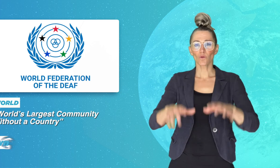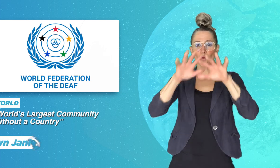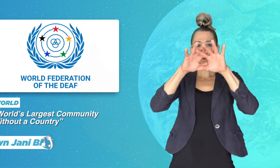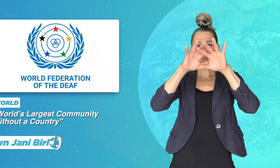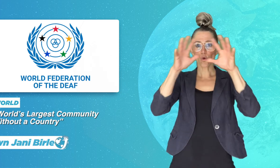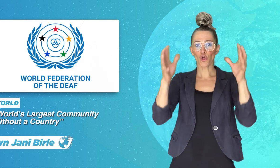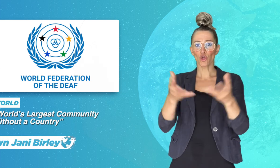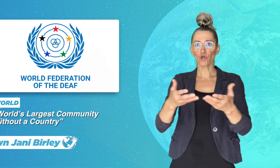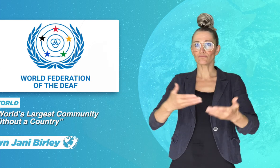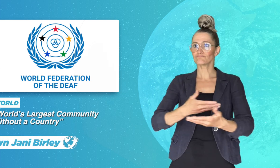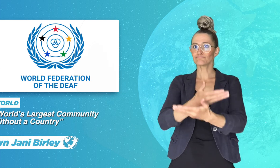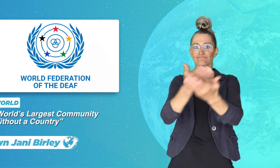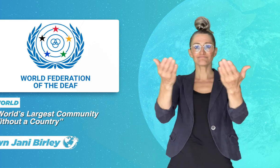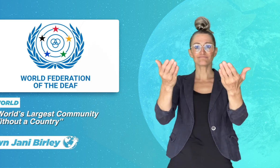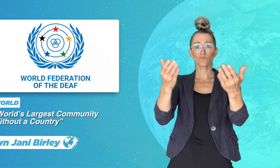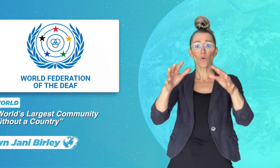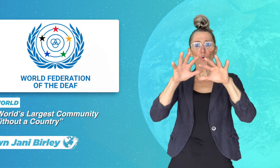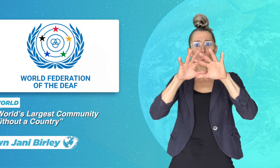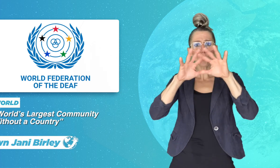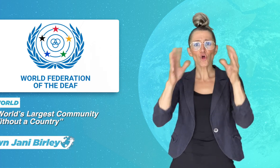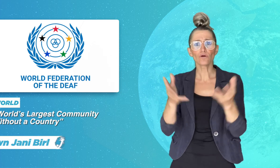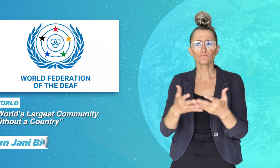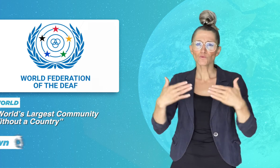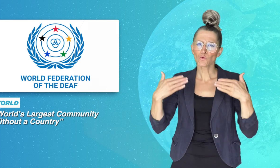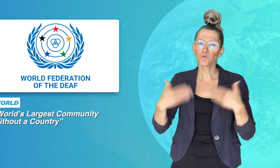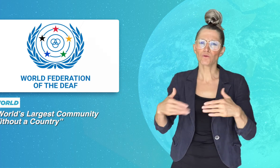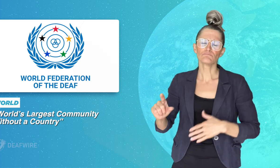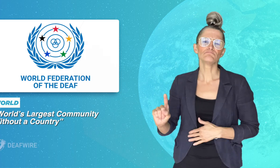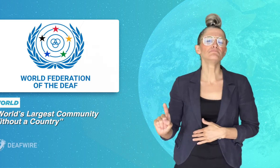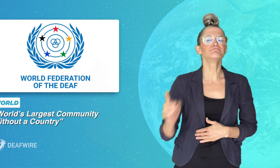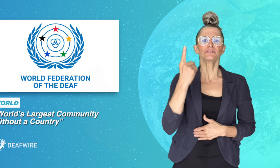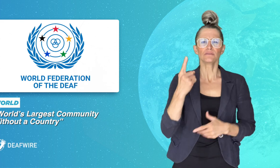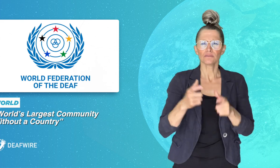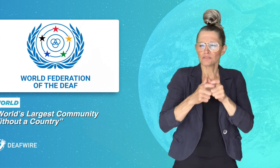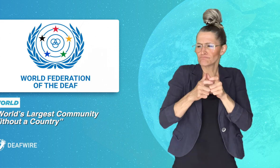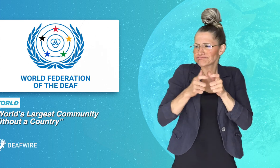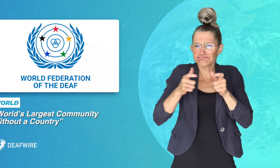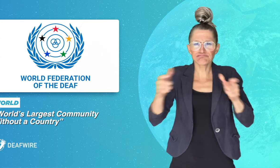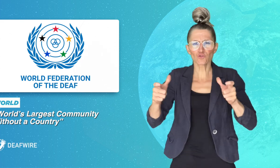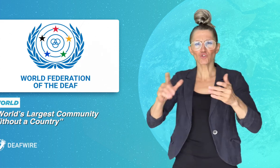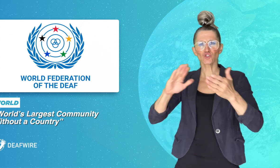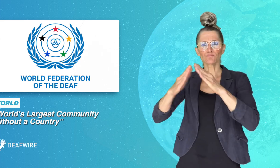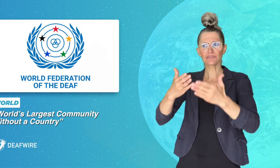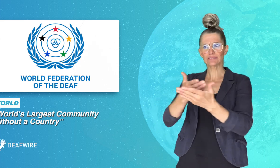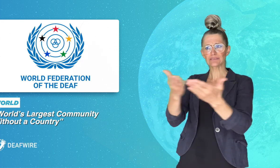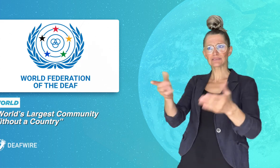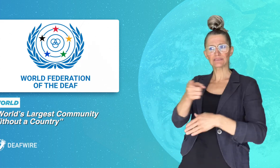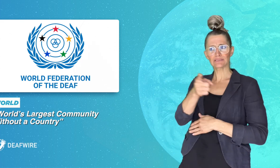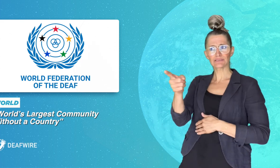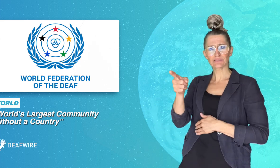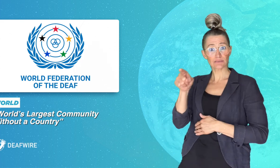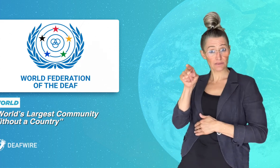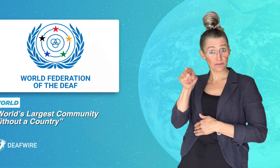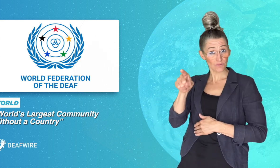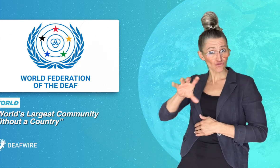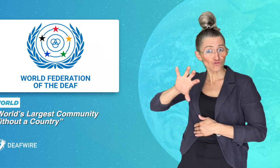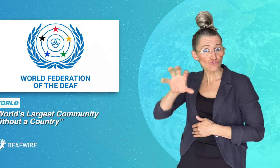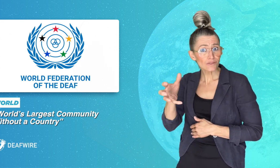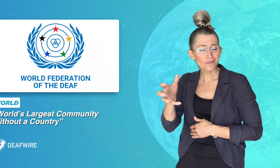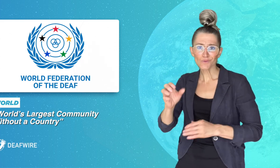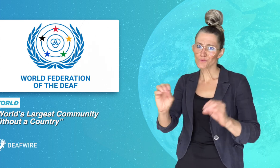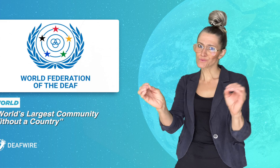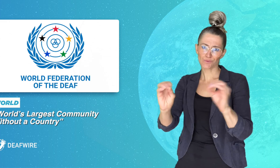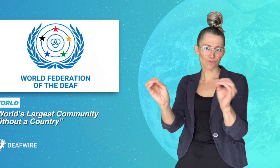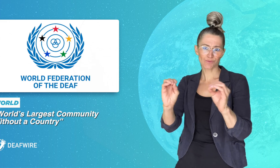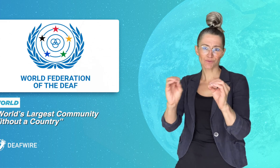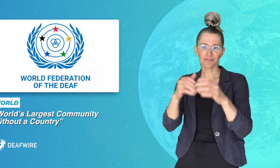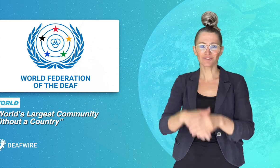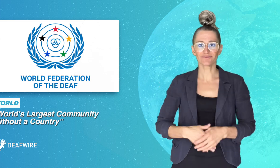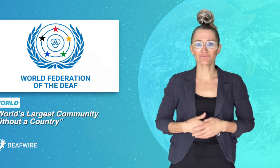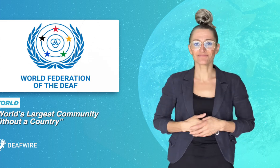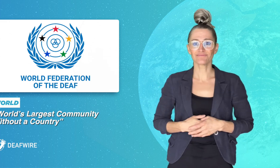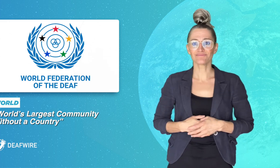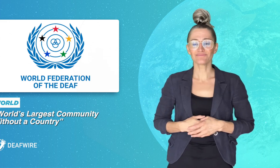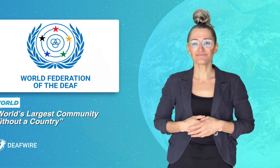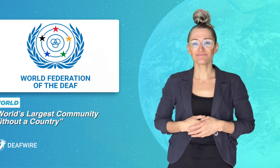“World’s Largest Community Without a Country”